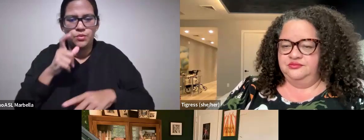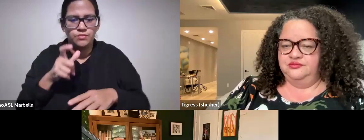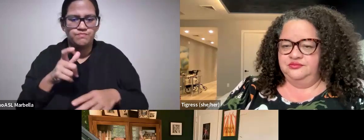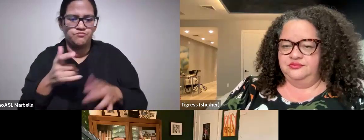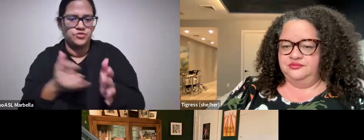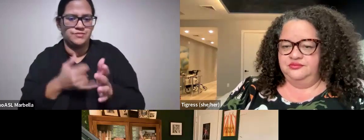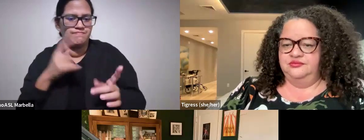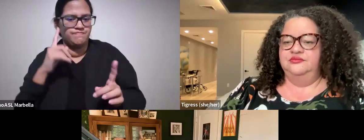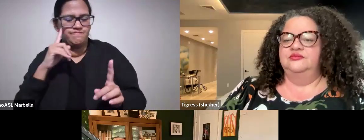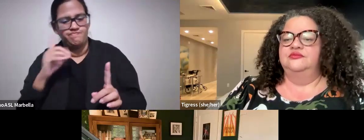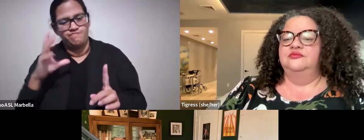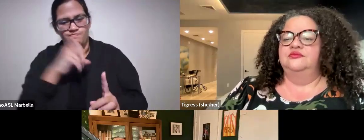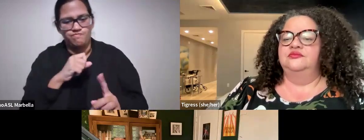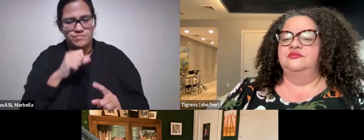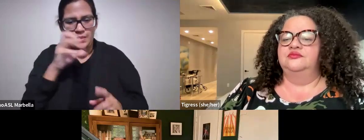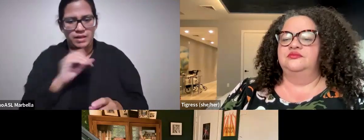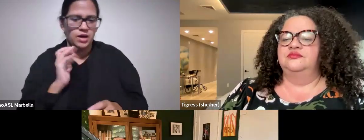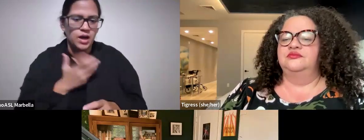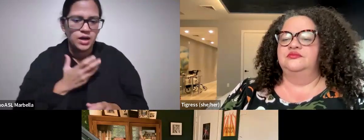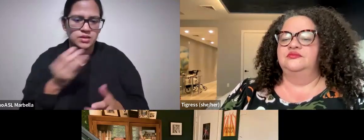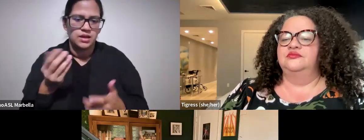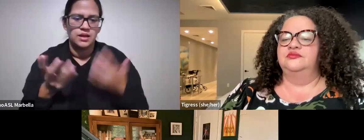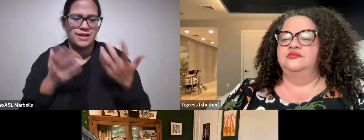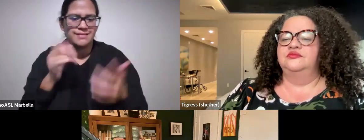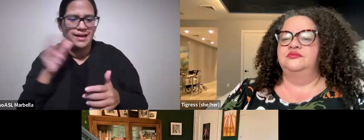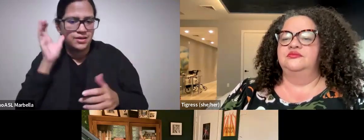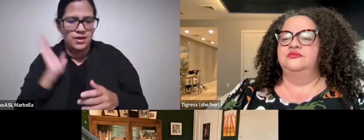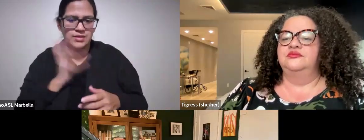and not to all these other sort of things. So to your earlier point,